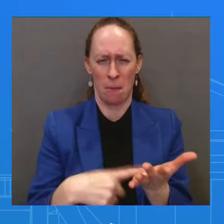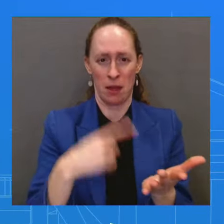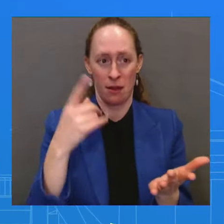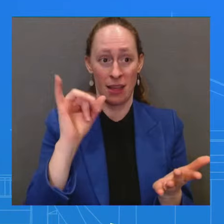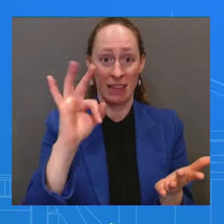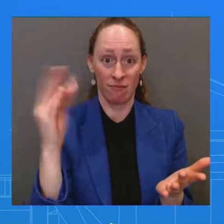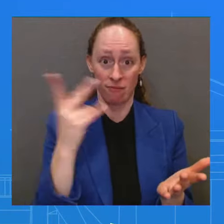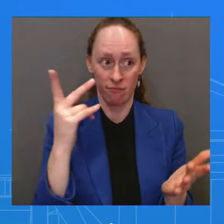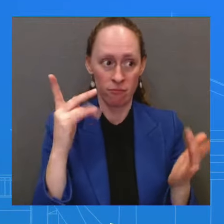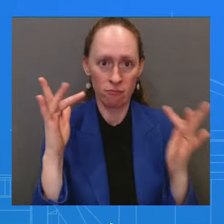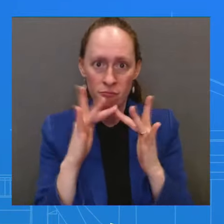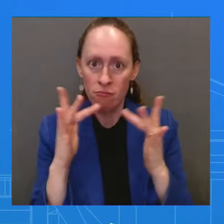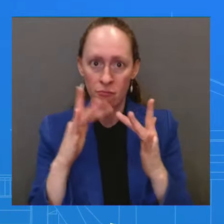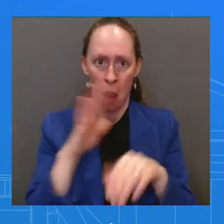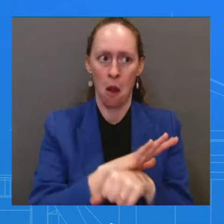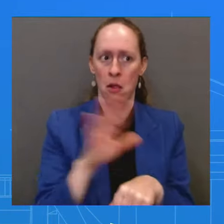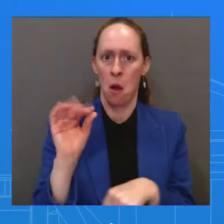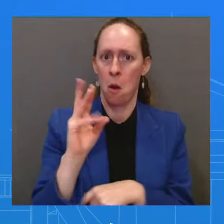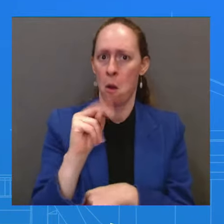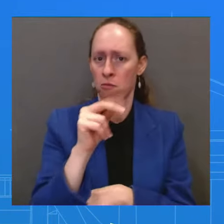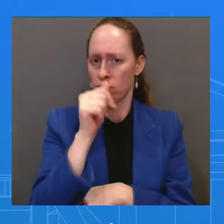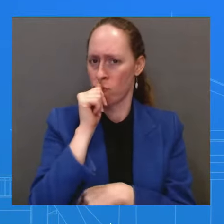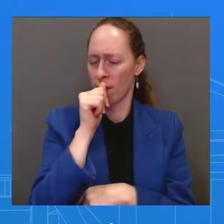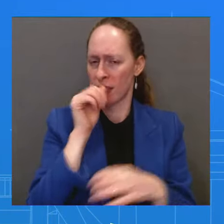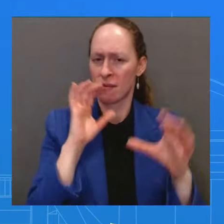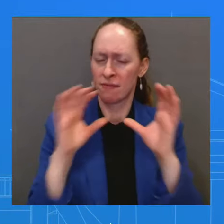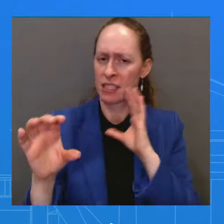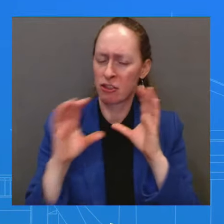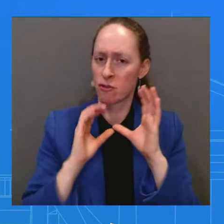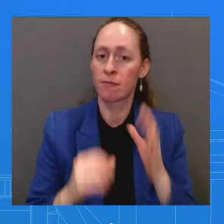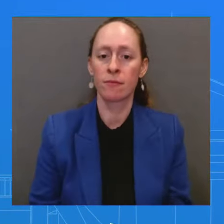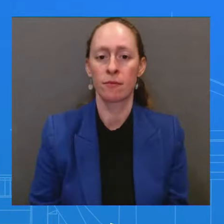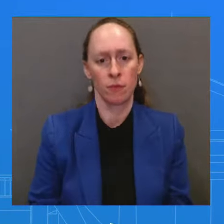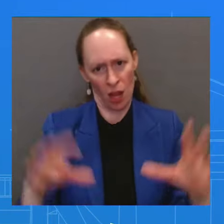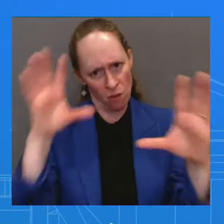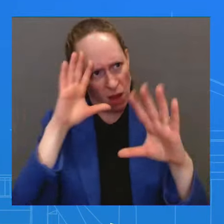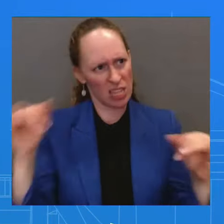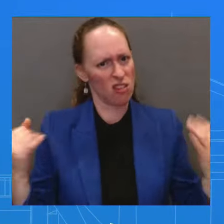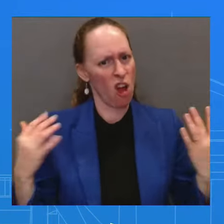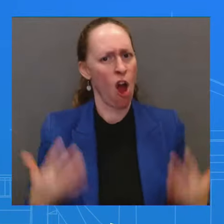that the President has done since day one, or said since day one -- how climate change is indeed an emergency.